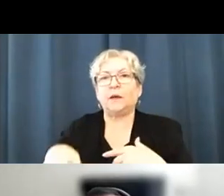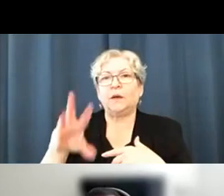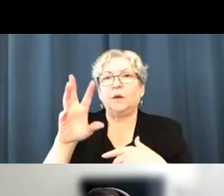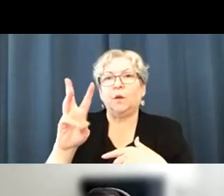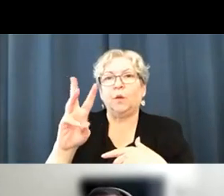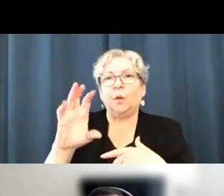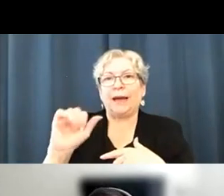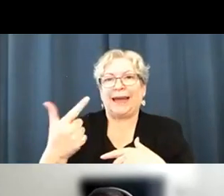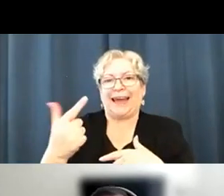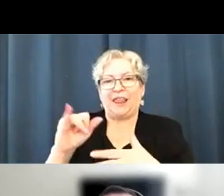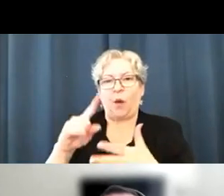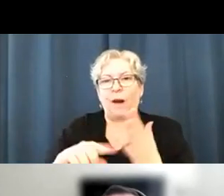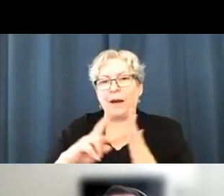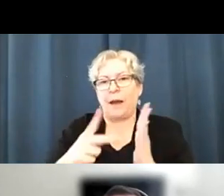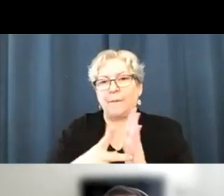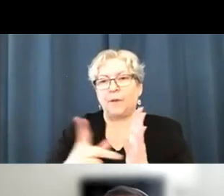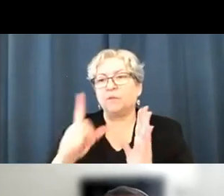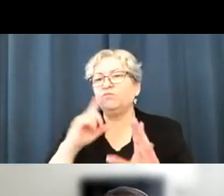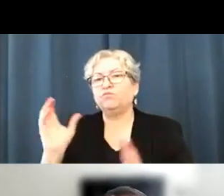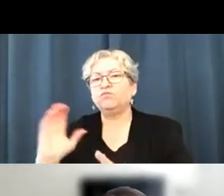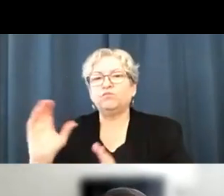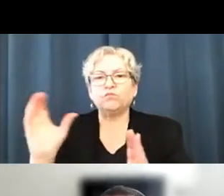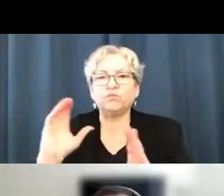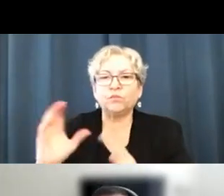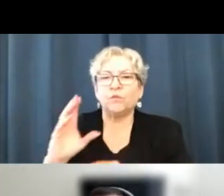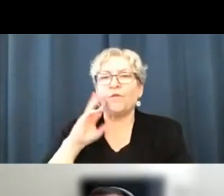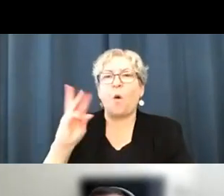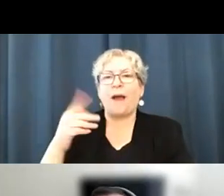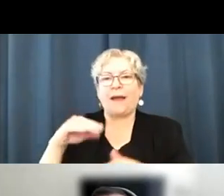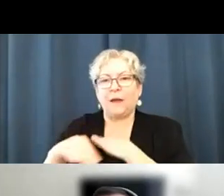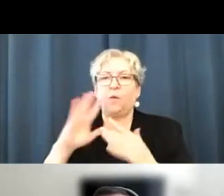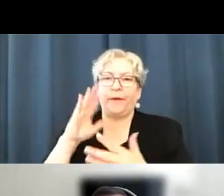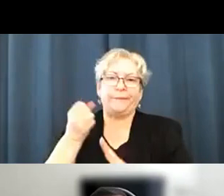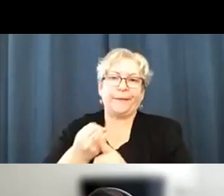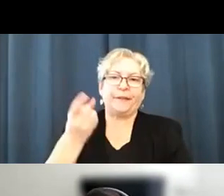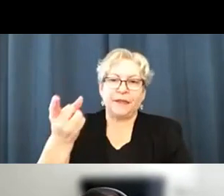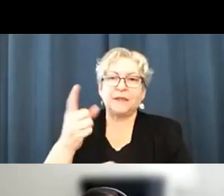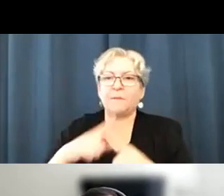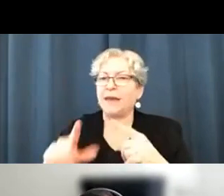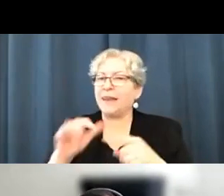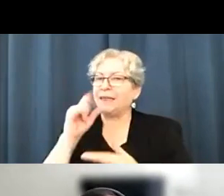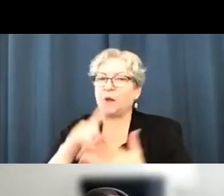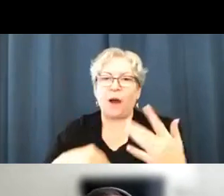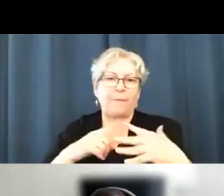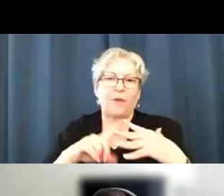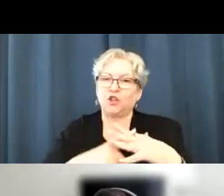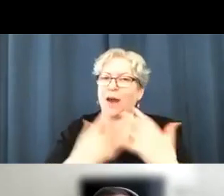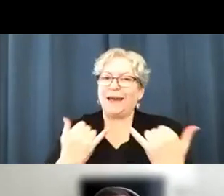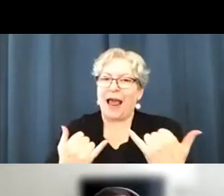if you do searches for web accessibility, you will eventually get there, but that's not really where we wanna start. This is the last we're gonna talk about WCAG,